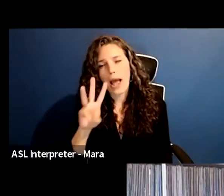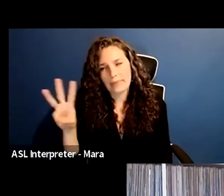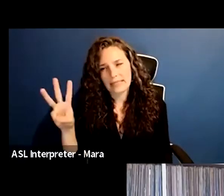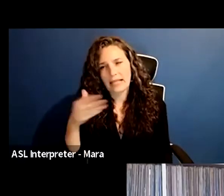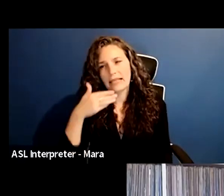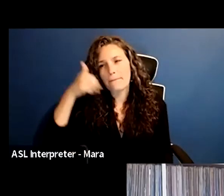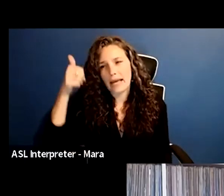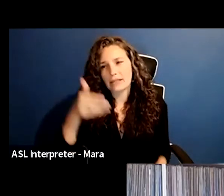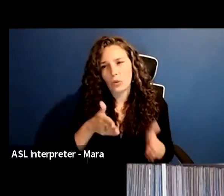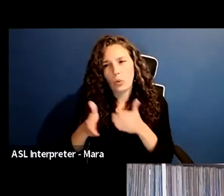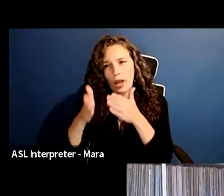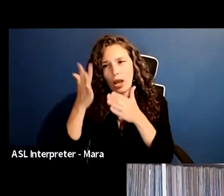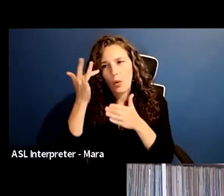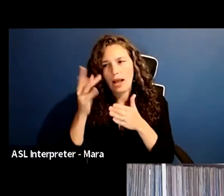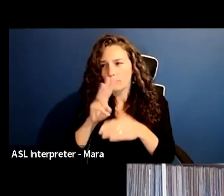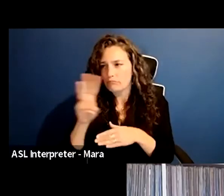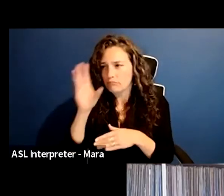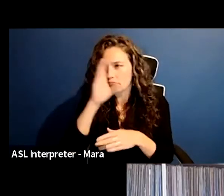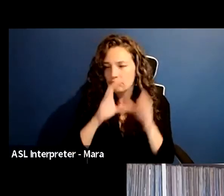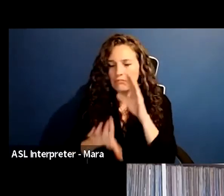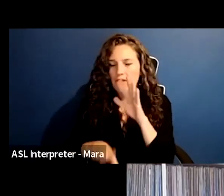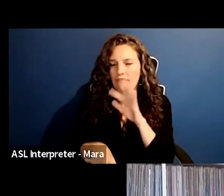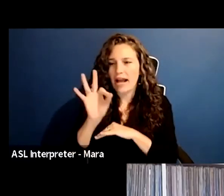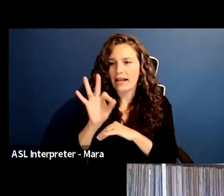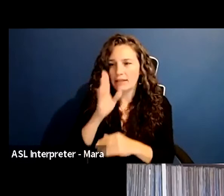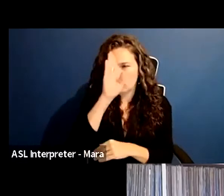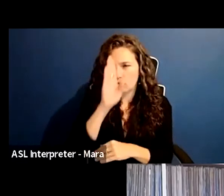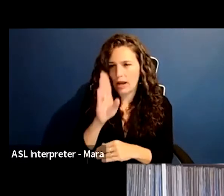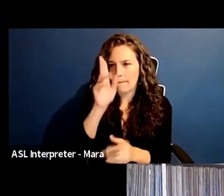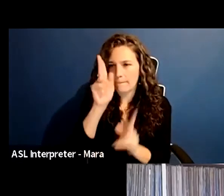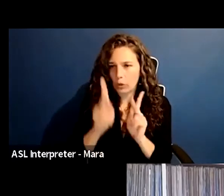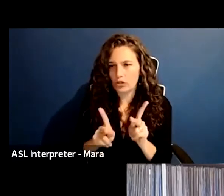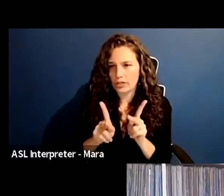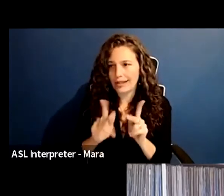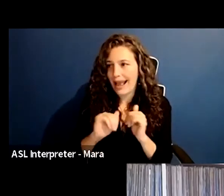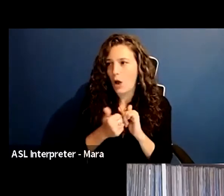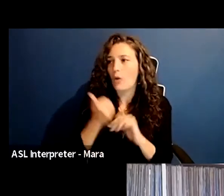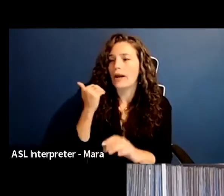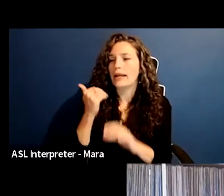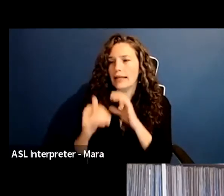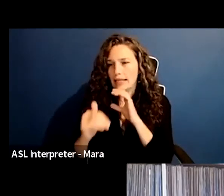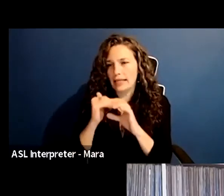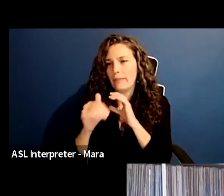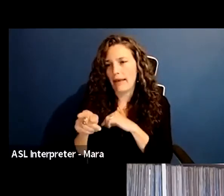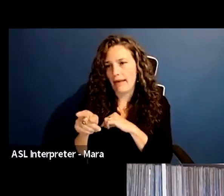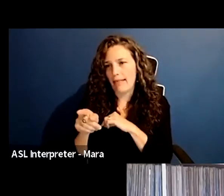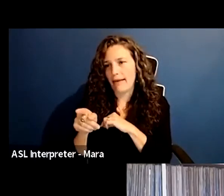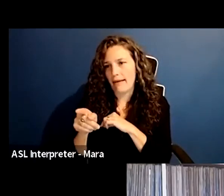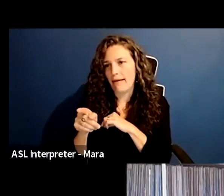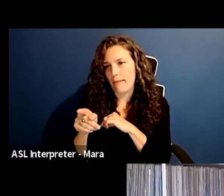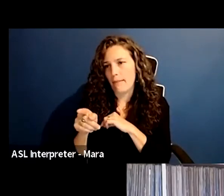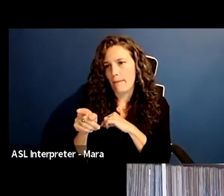they will get directly to the person in the email, the direct contact will be with a person